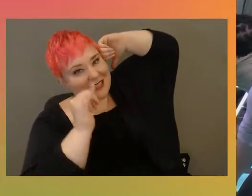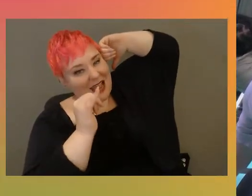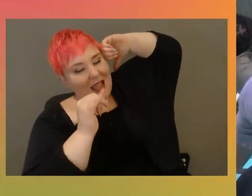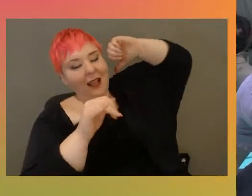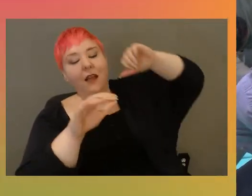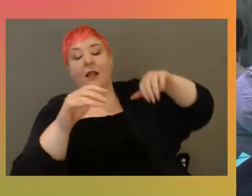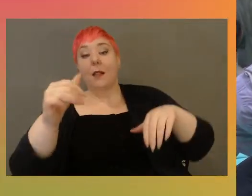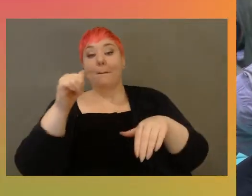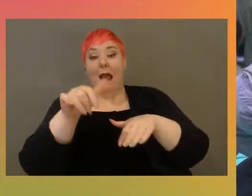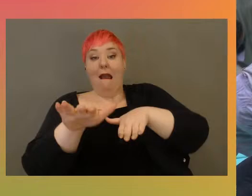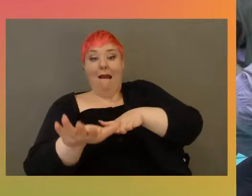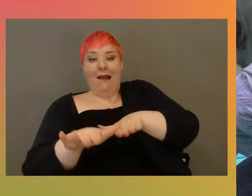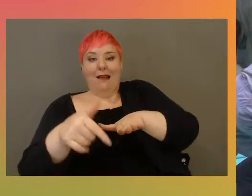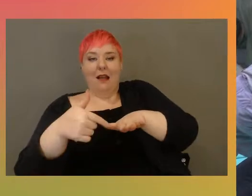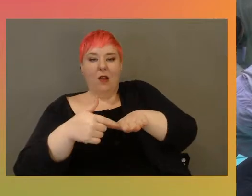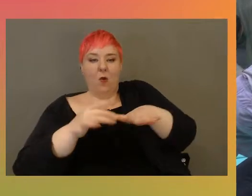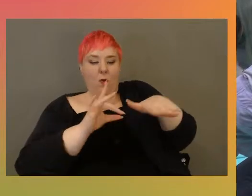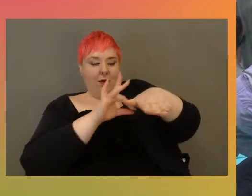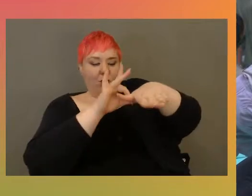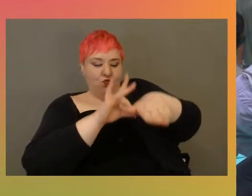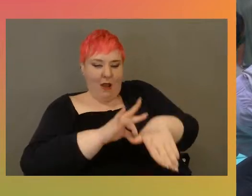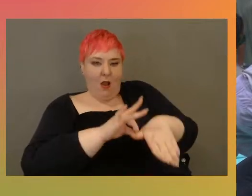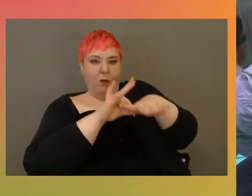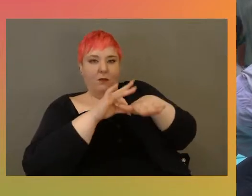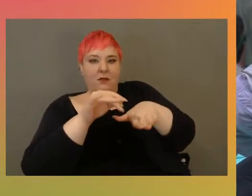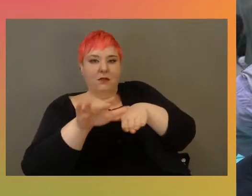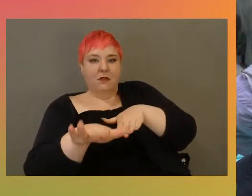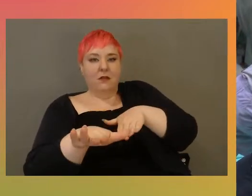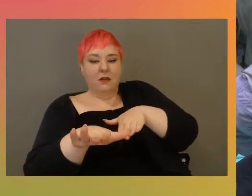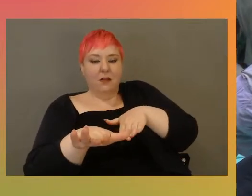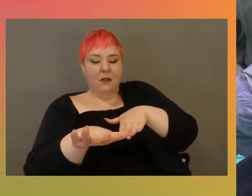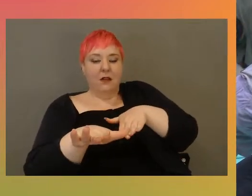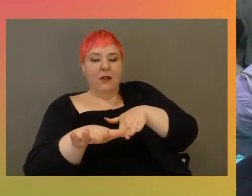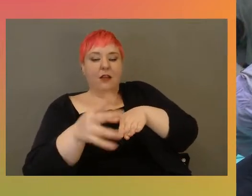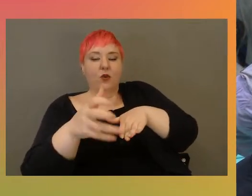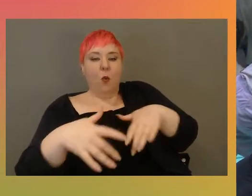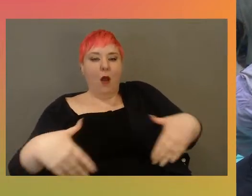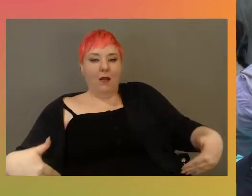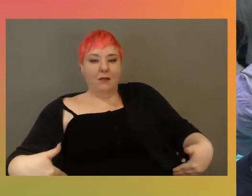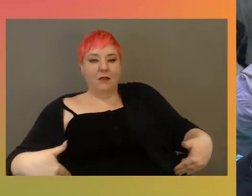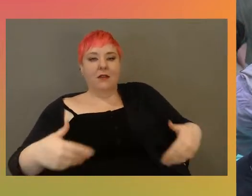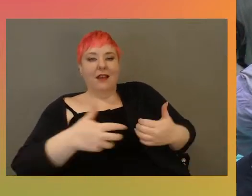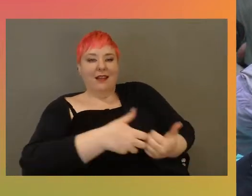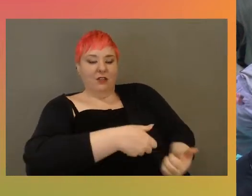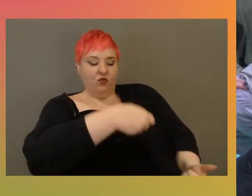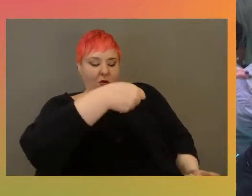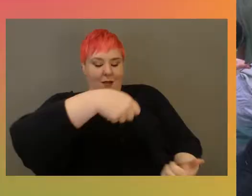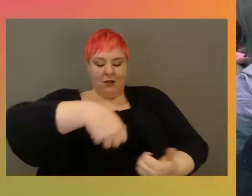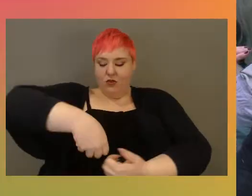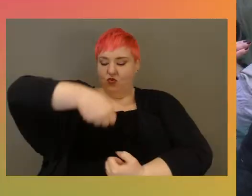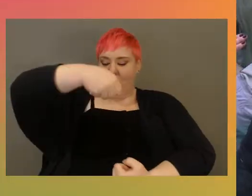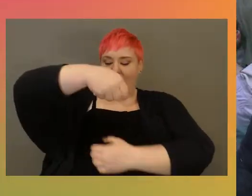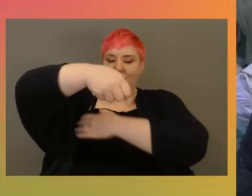BRING YOUR LEFT ELBOW UP TO THE CEILING.